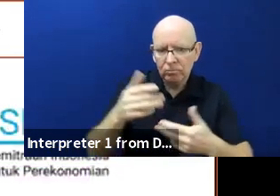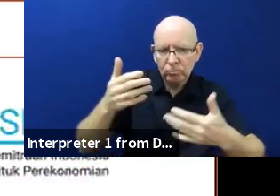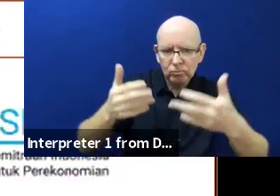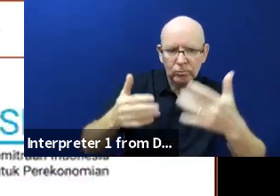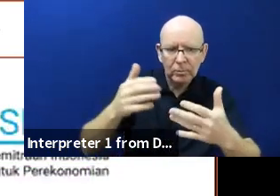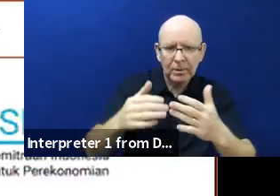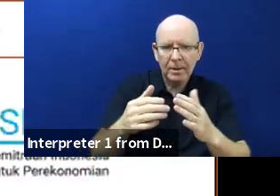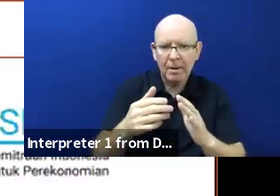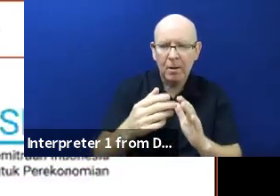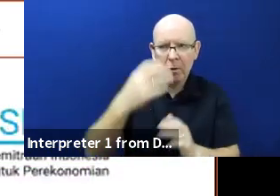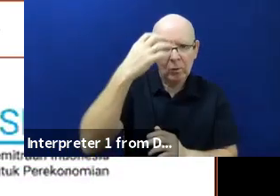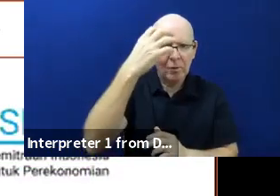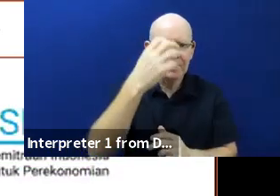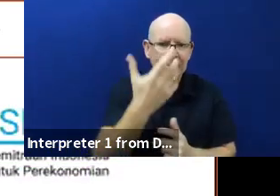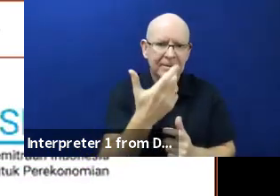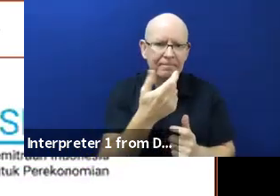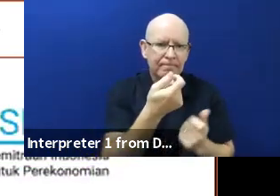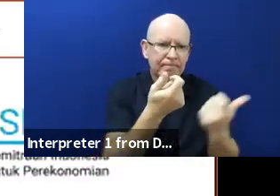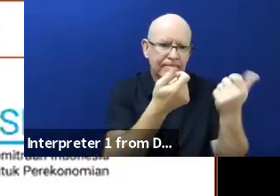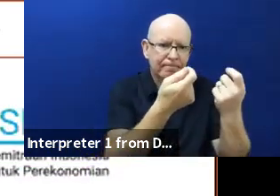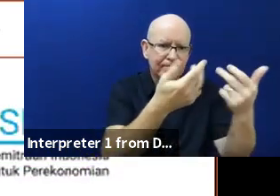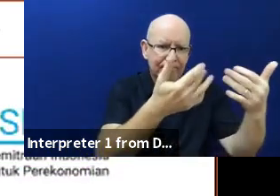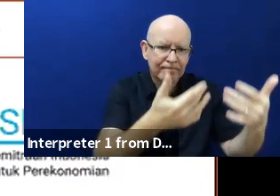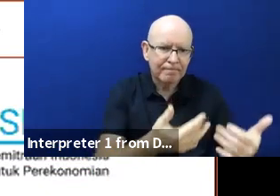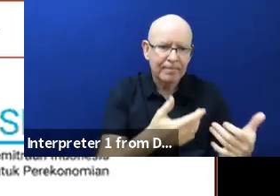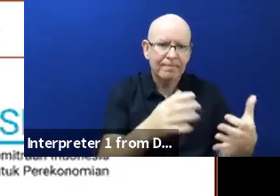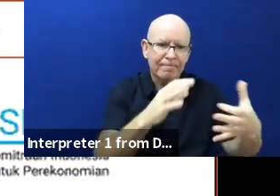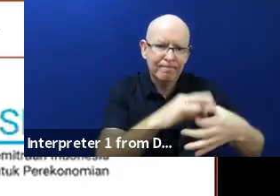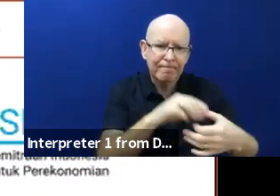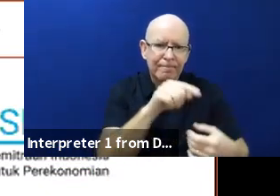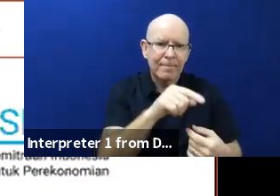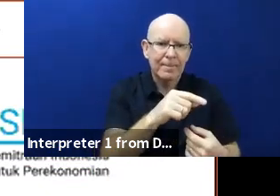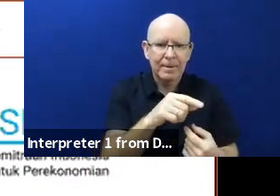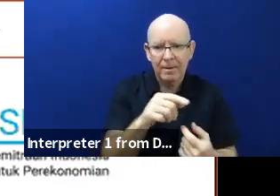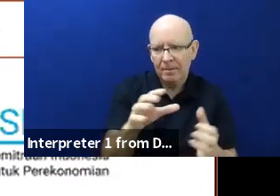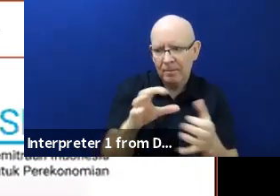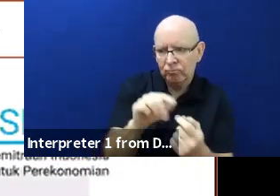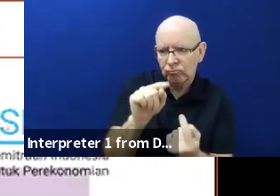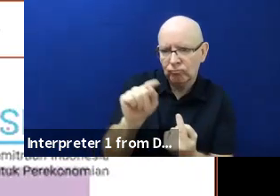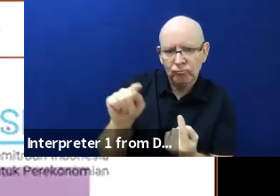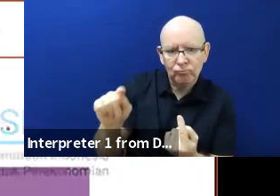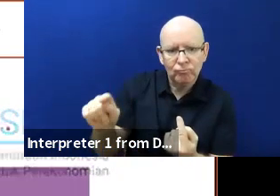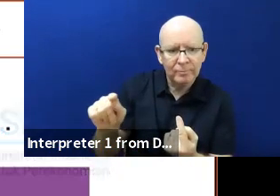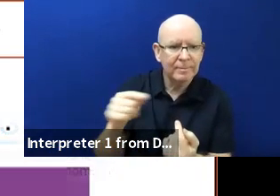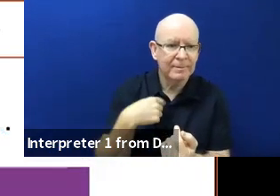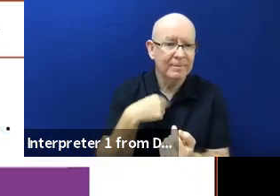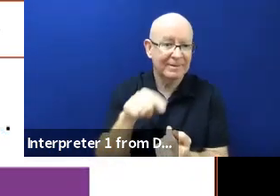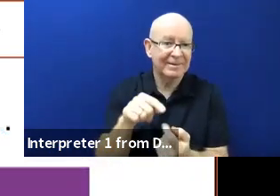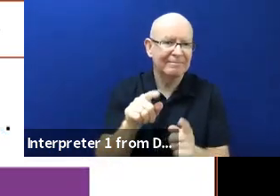So, let me just reiterate how we understand, sorry. Let me just reiterate how we understand